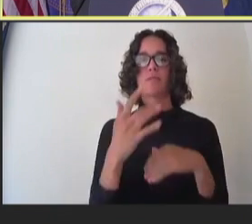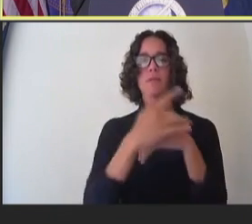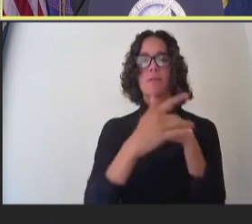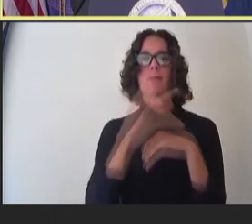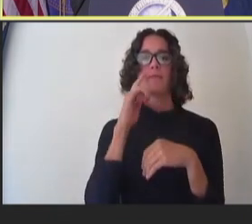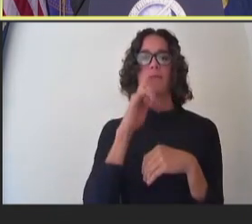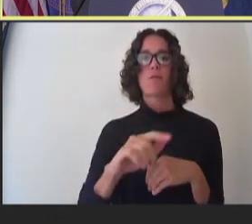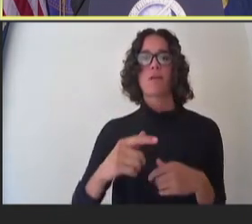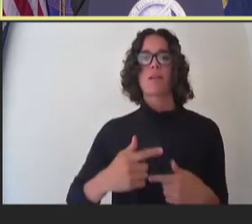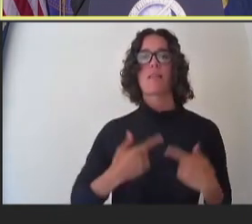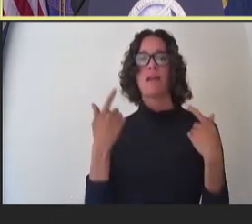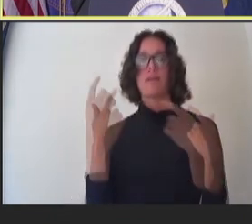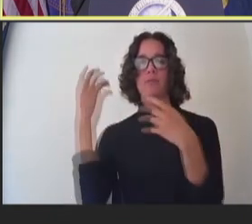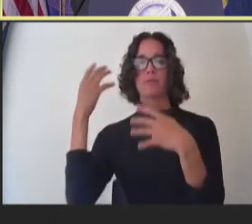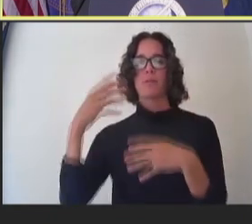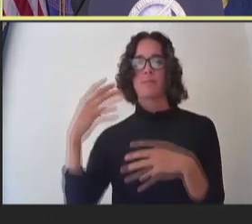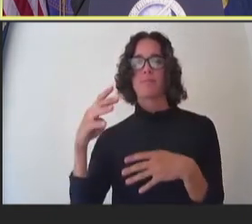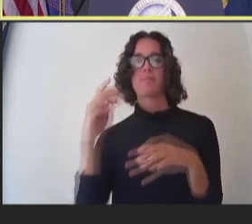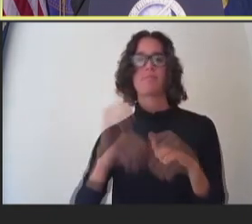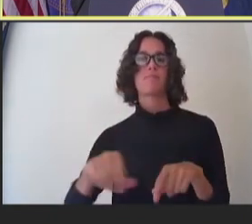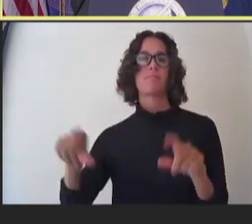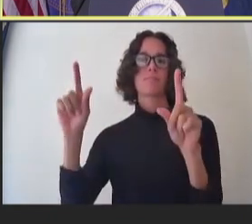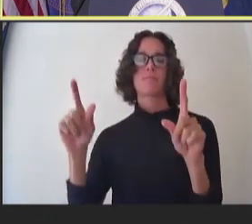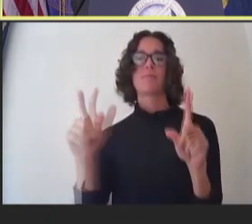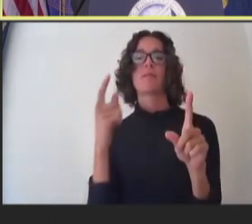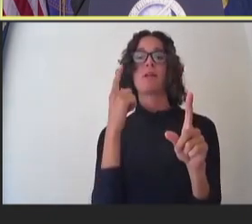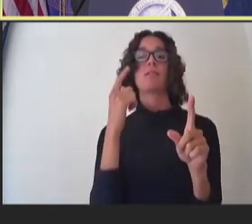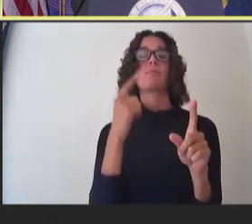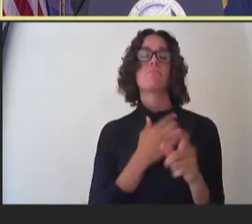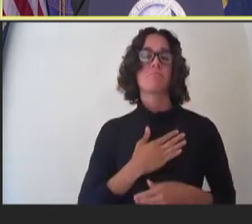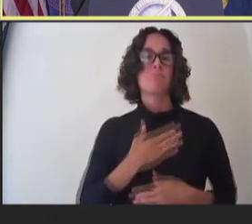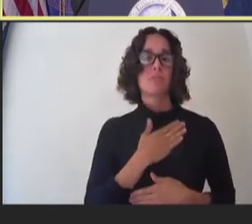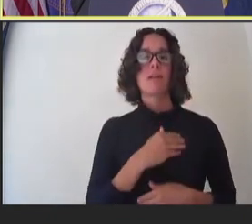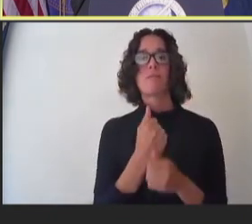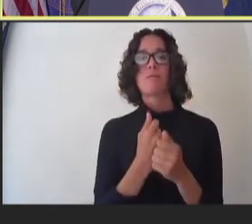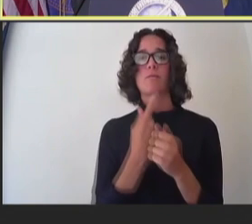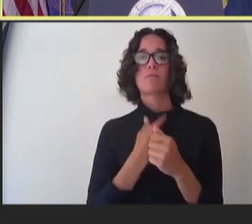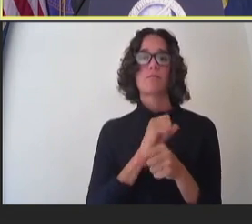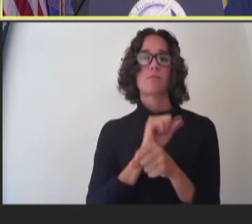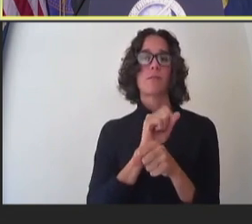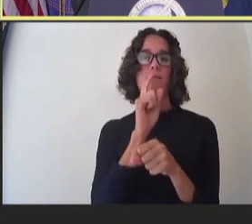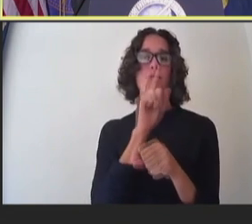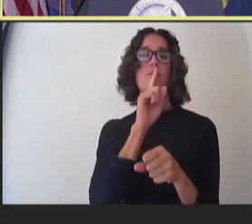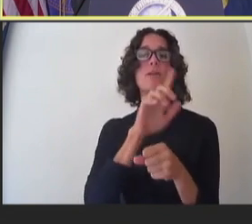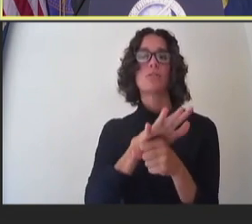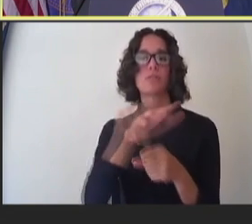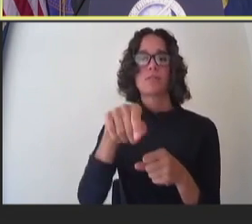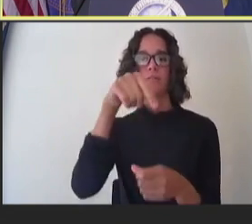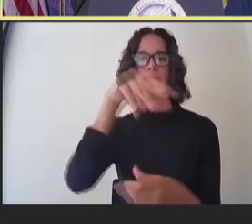inclusive. We ask that everyone speak slowly and clearly to assist them in supporting our meeting.